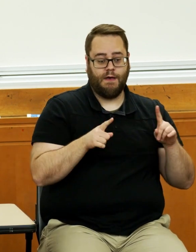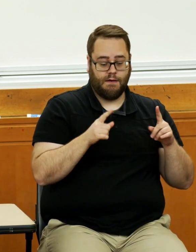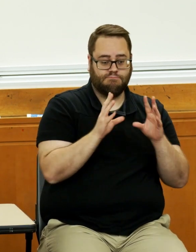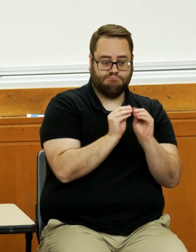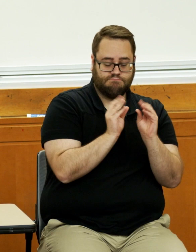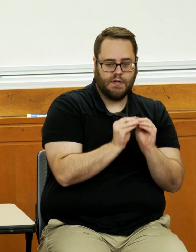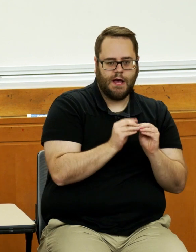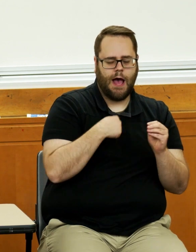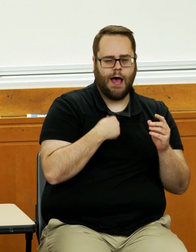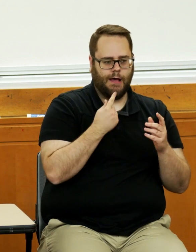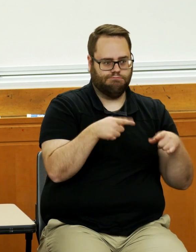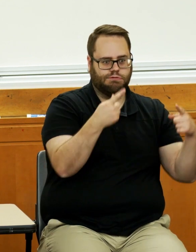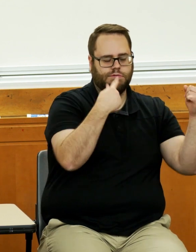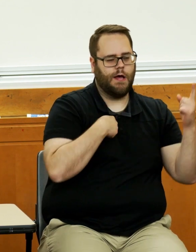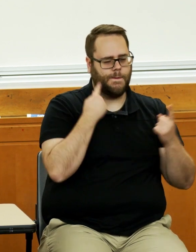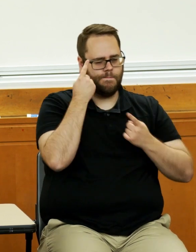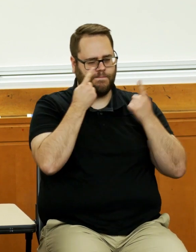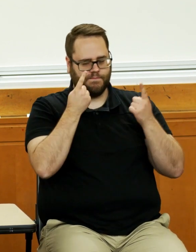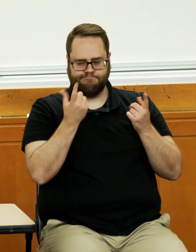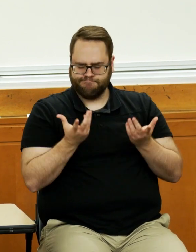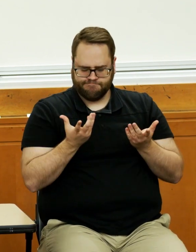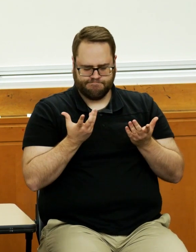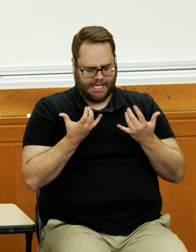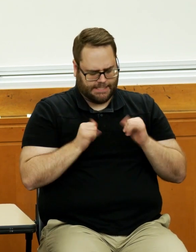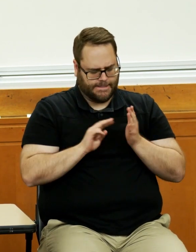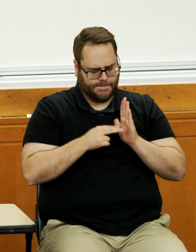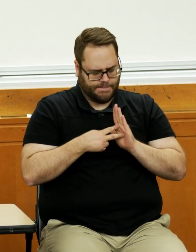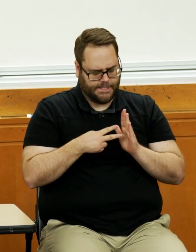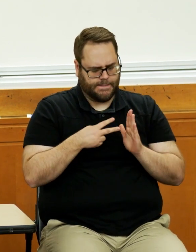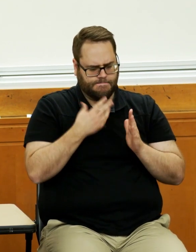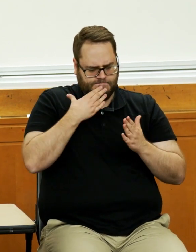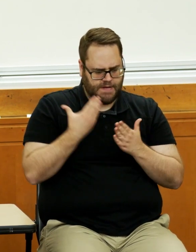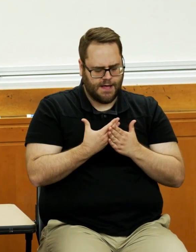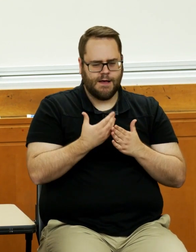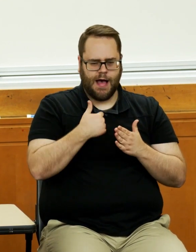if even despite my best intentions, I was a token black disabled person in high places